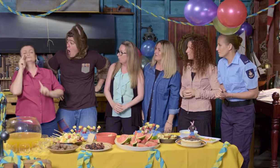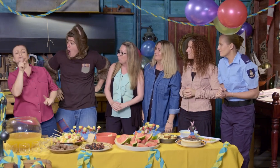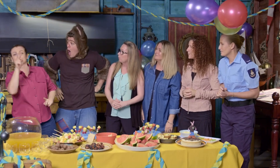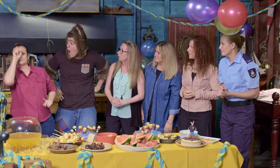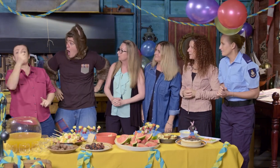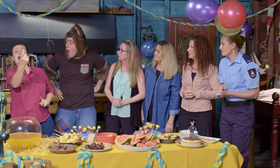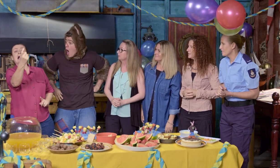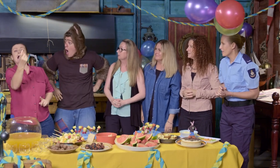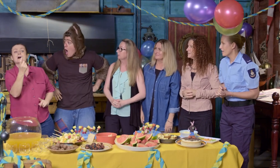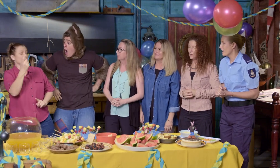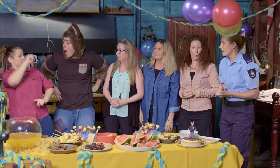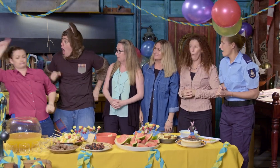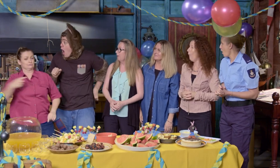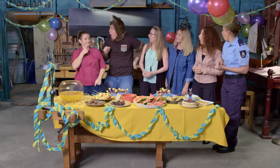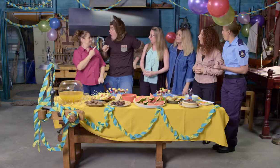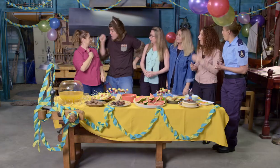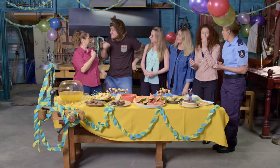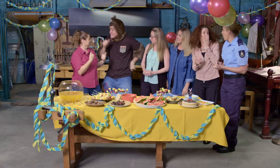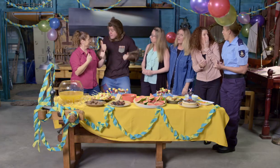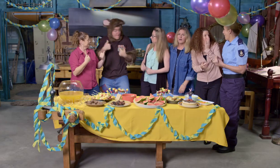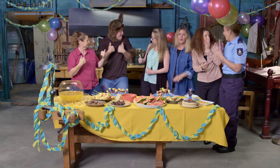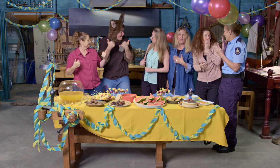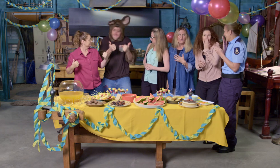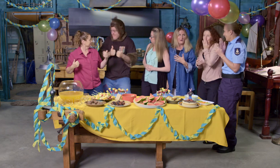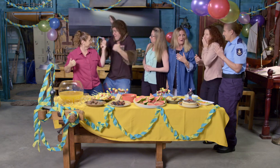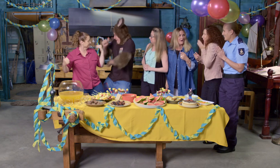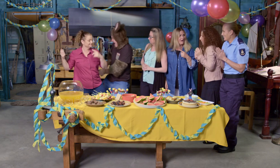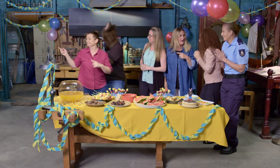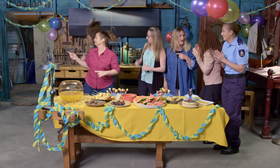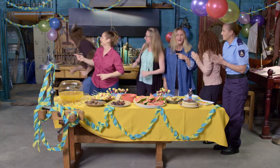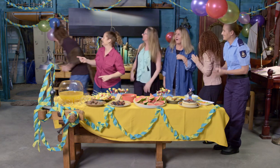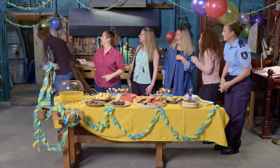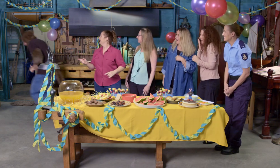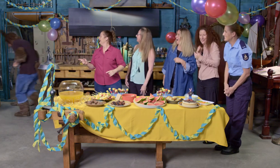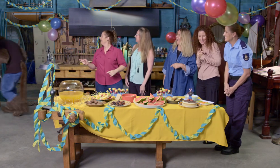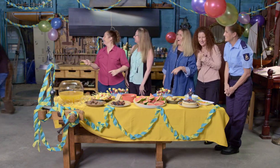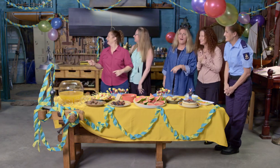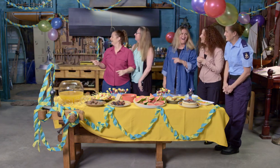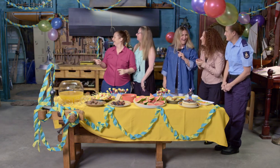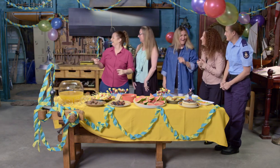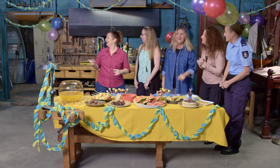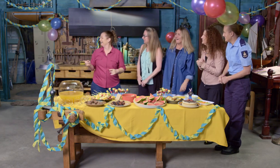and keep an look out for Skip. When you see him coming, let us know, OK? OK. Ah, yeah.